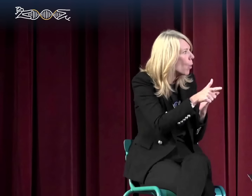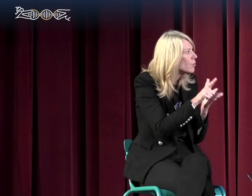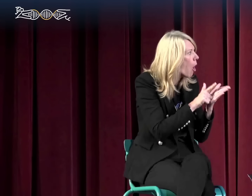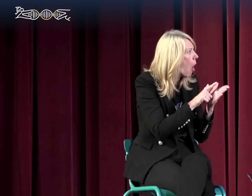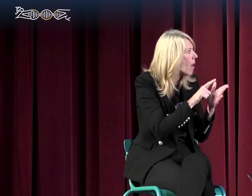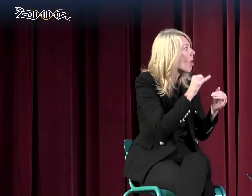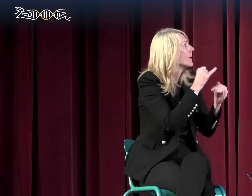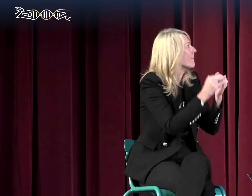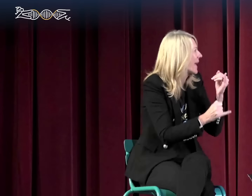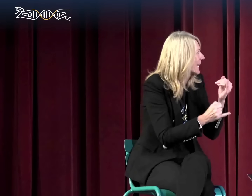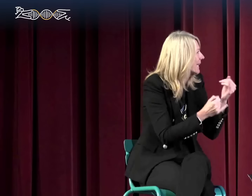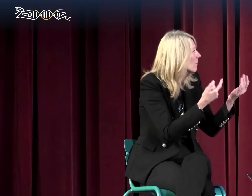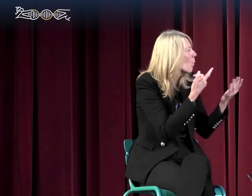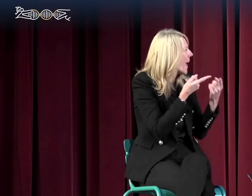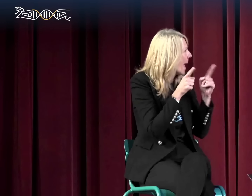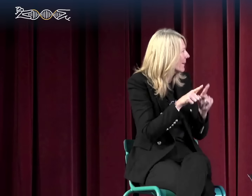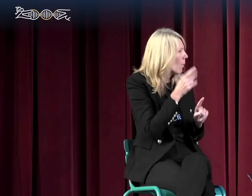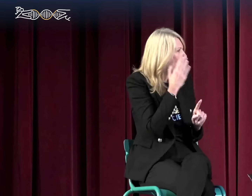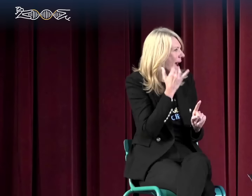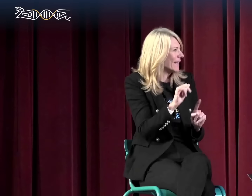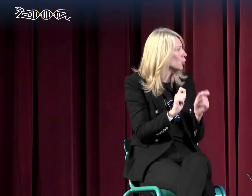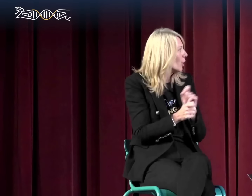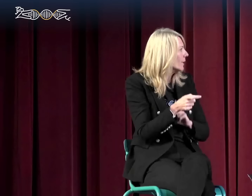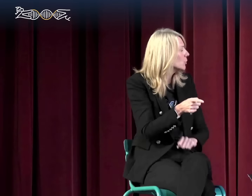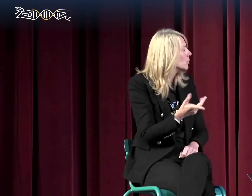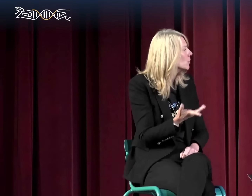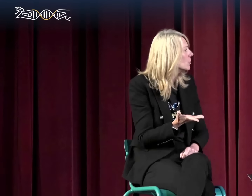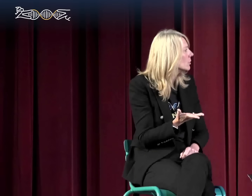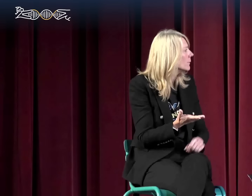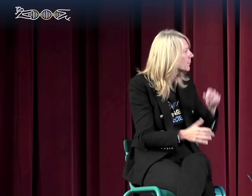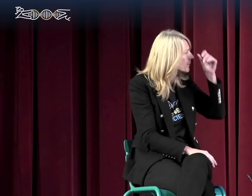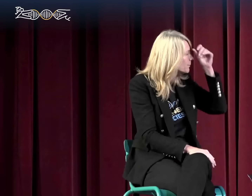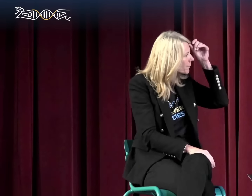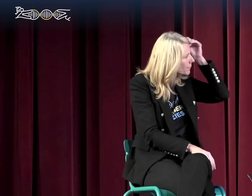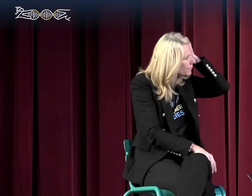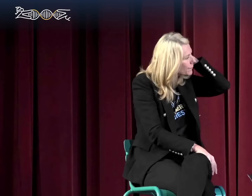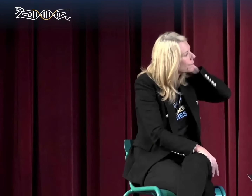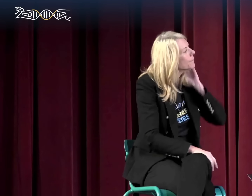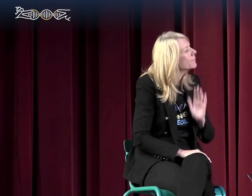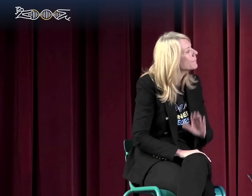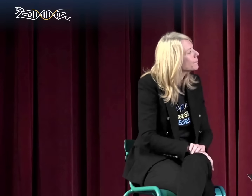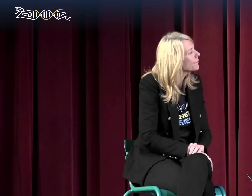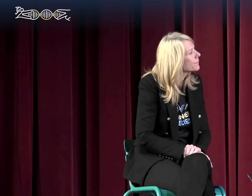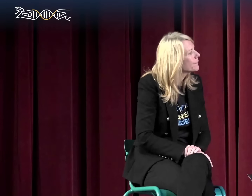of those final analysis of those laws, what was the change that then Deaf